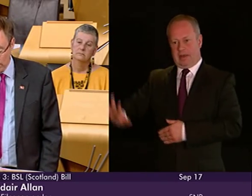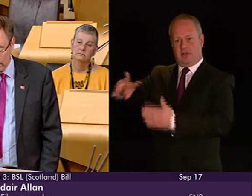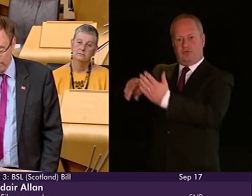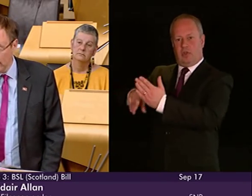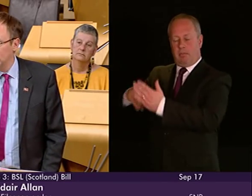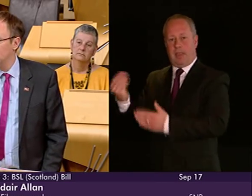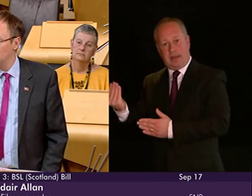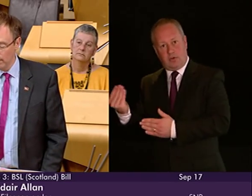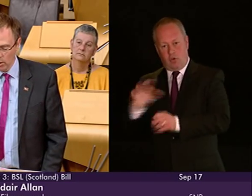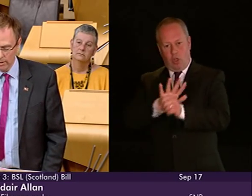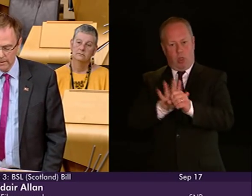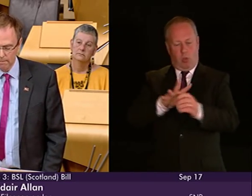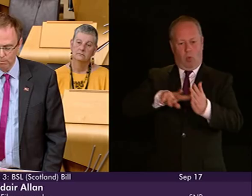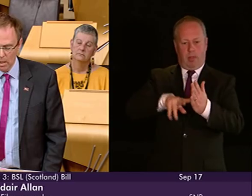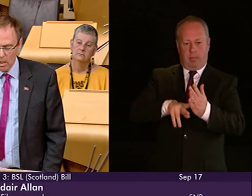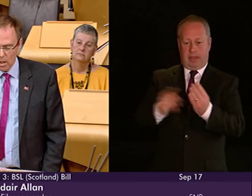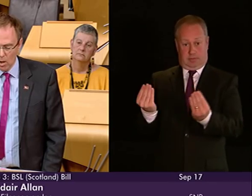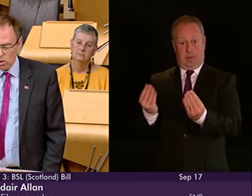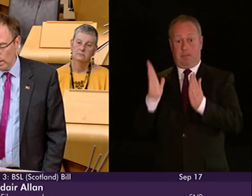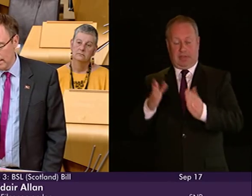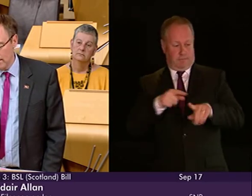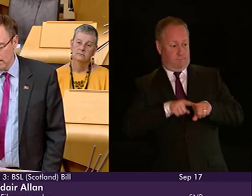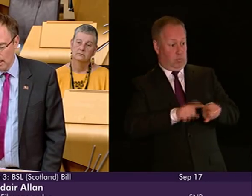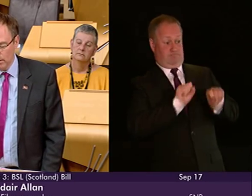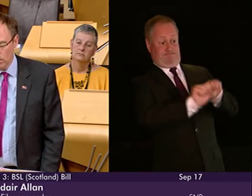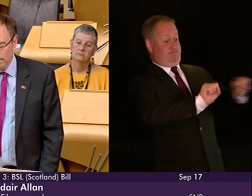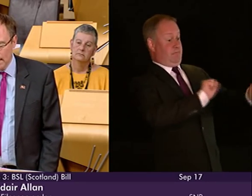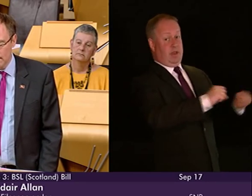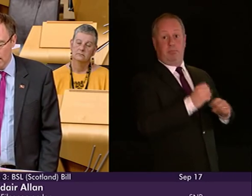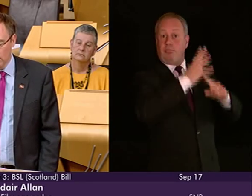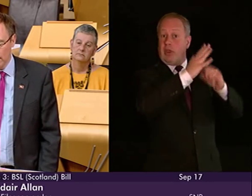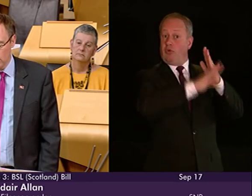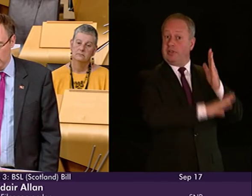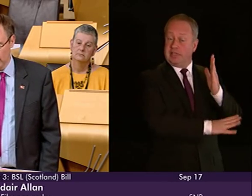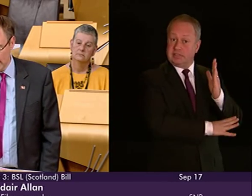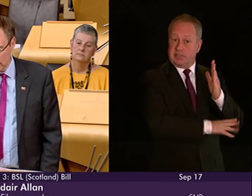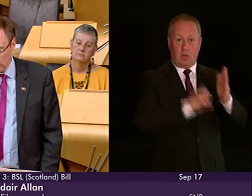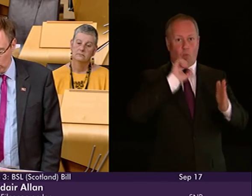properly reflect their priorities. That is why we intend to establish a BSL national advisory